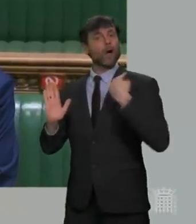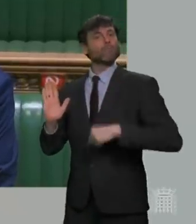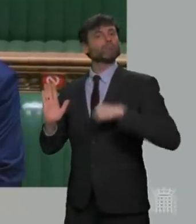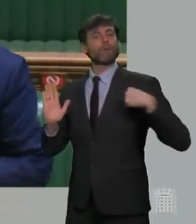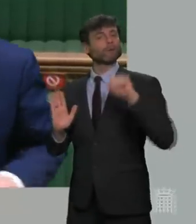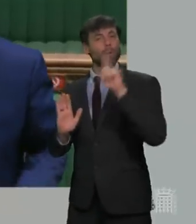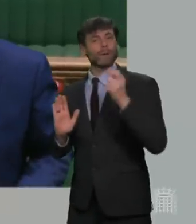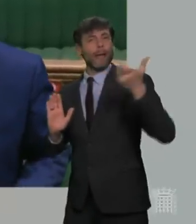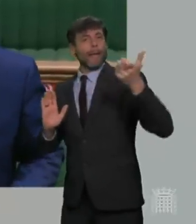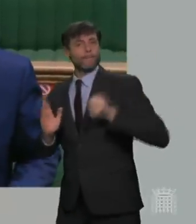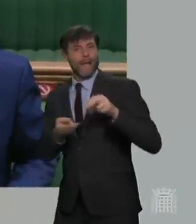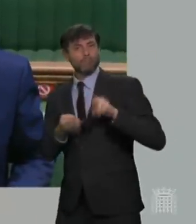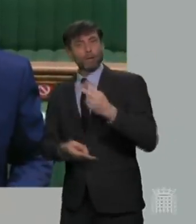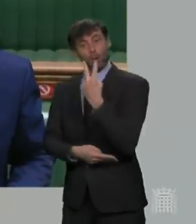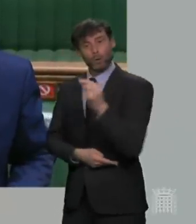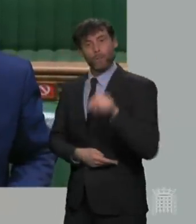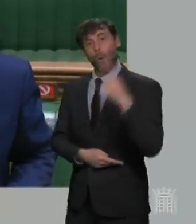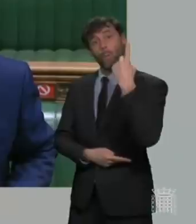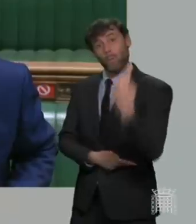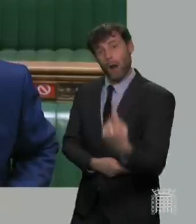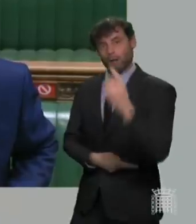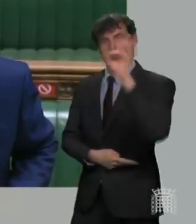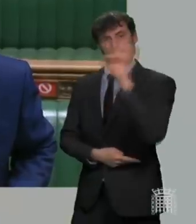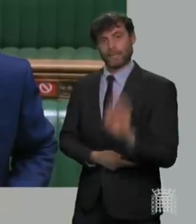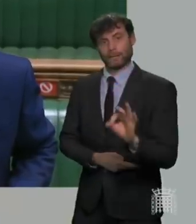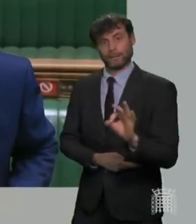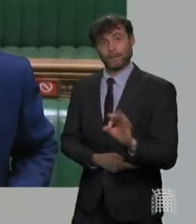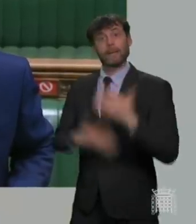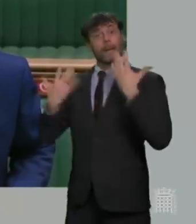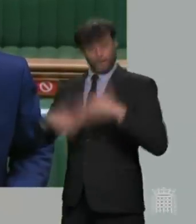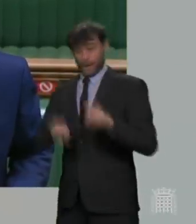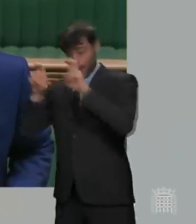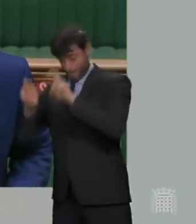pay rise of 2.1%. It has been budgeted for, and now it is being taken away. [Interruption.] The